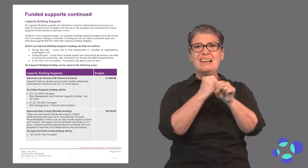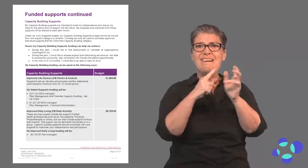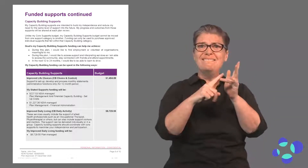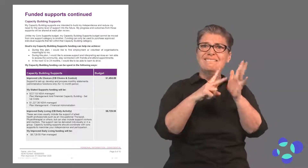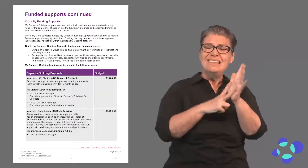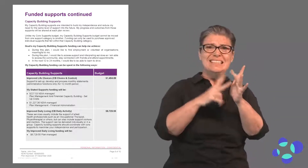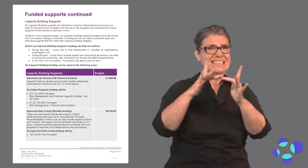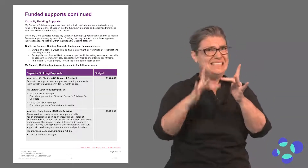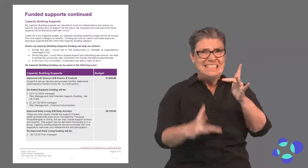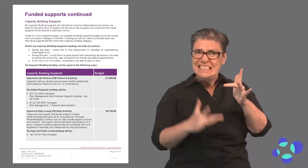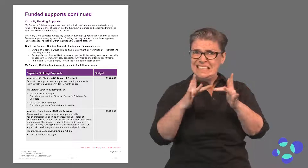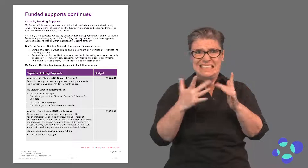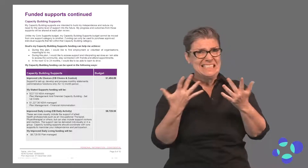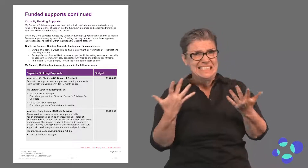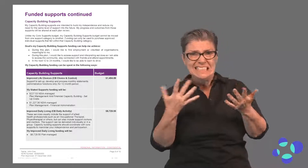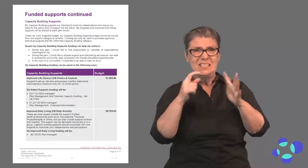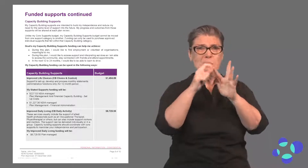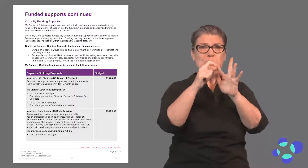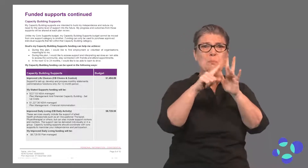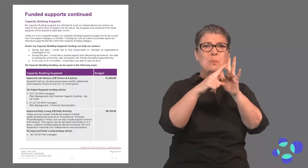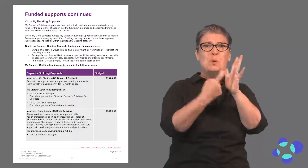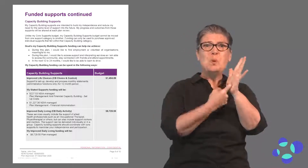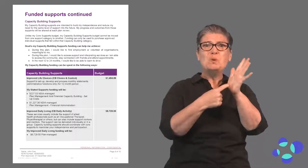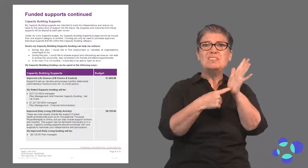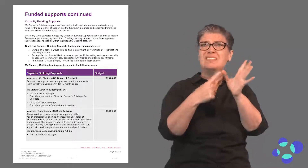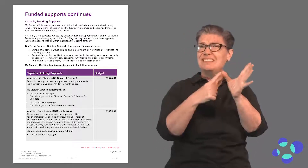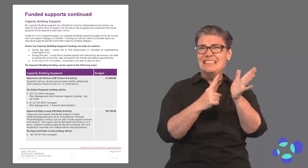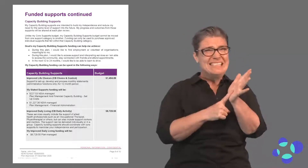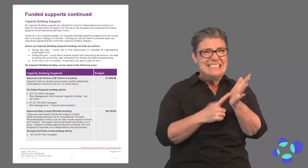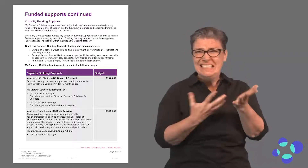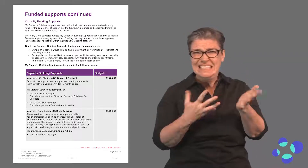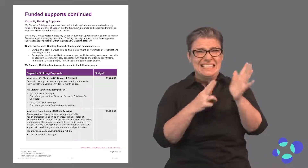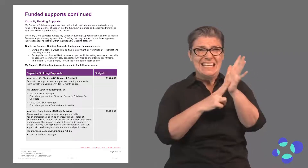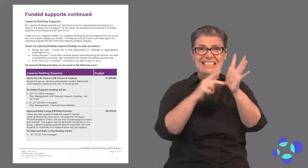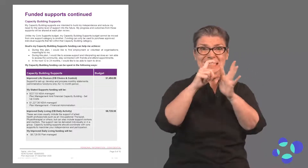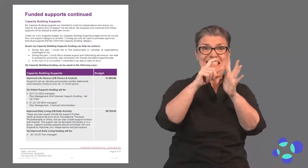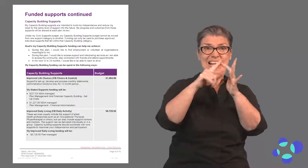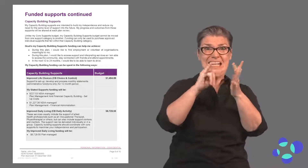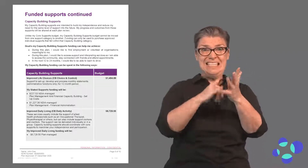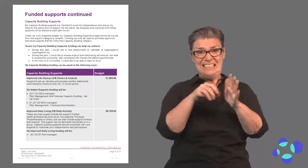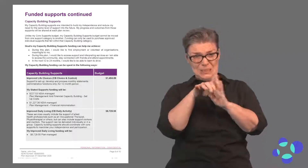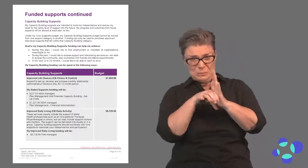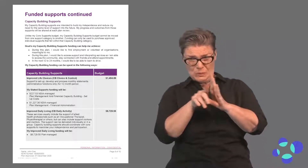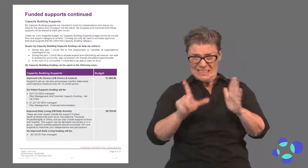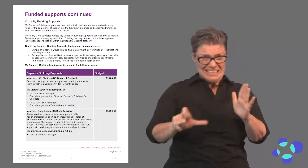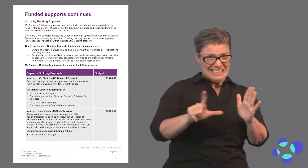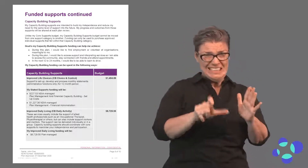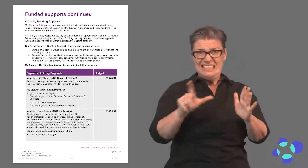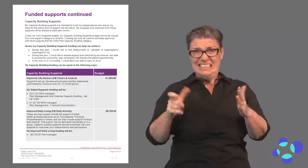literacy, MyGov, the internet, the NDIS portal,